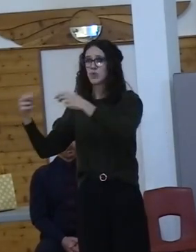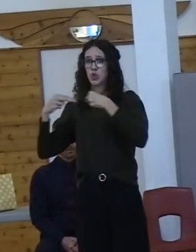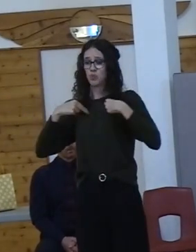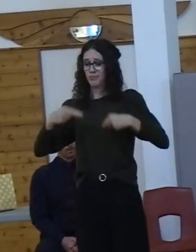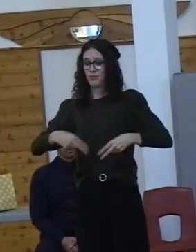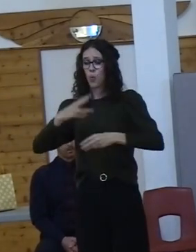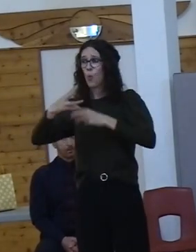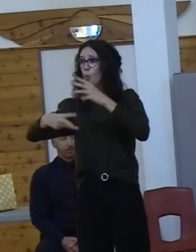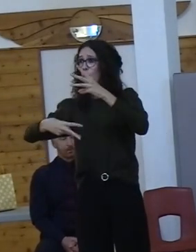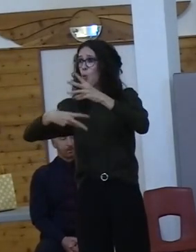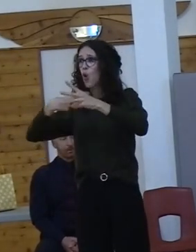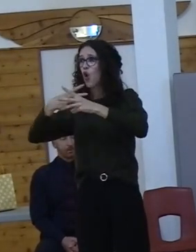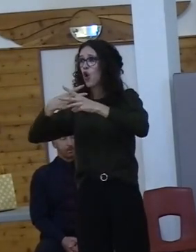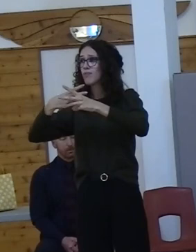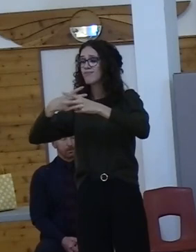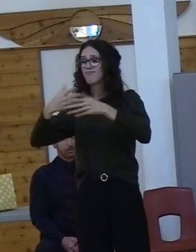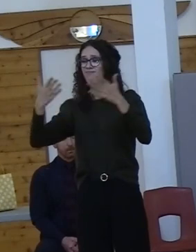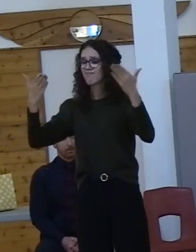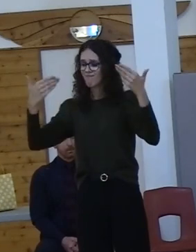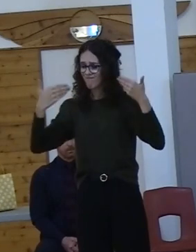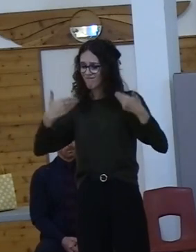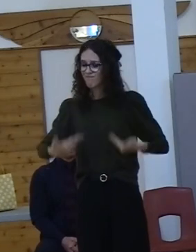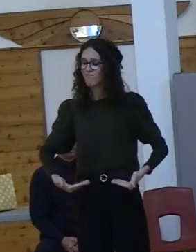We are human beings.